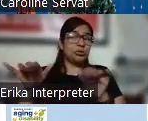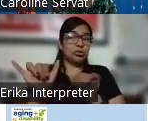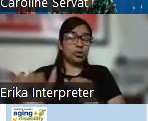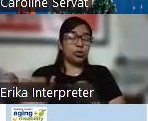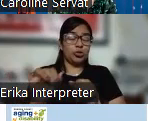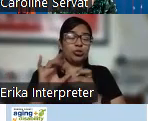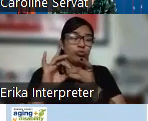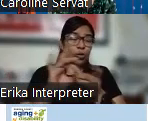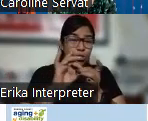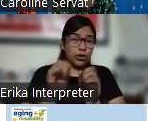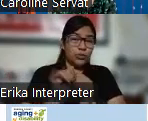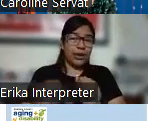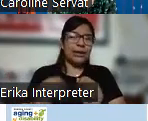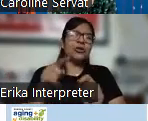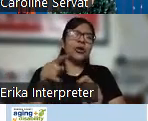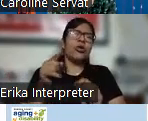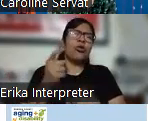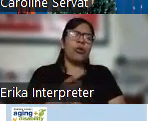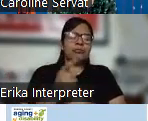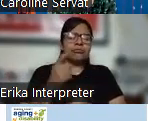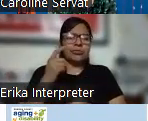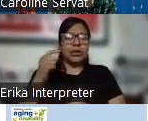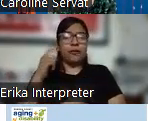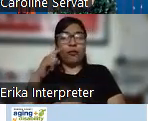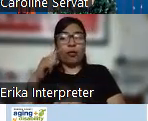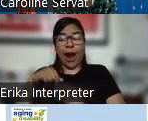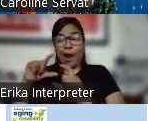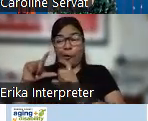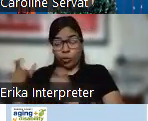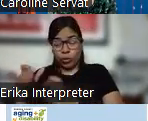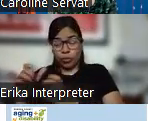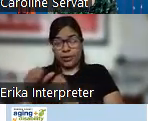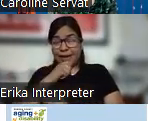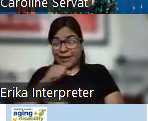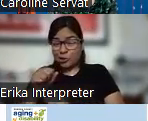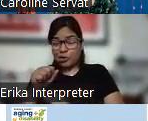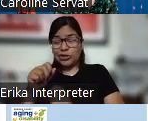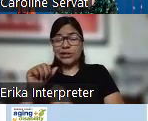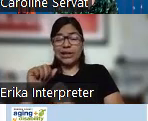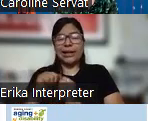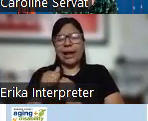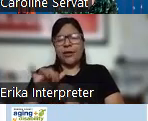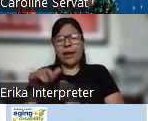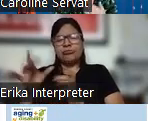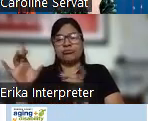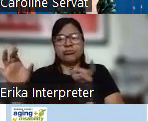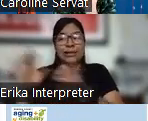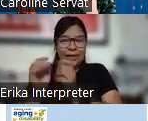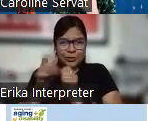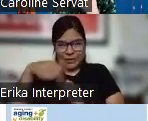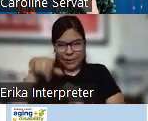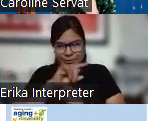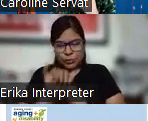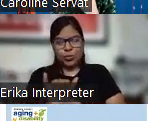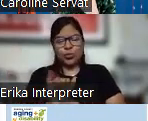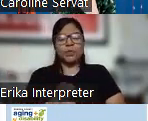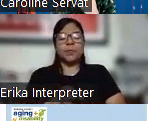towards in our Area Agency on Aging and our adrc efforts and so I just wanted to um just bolster